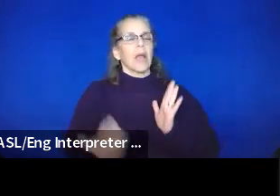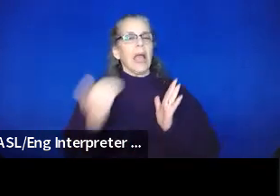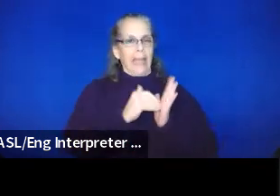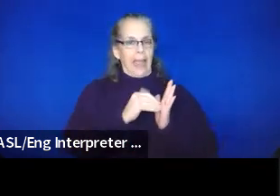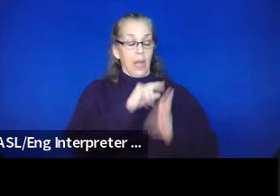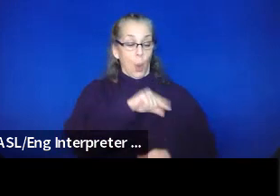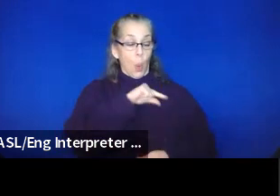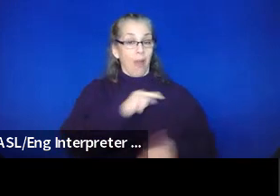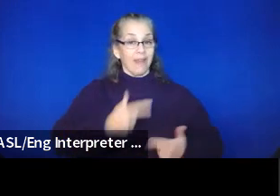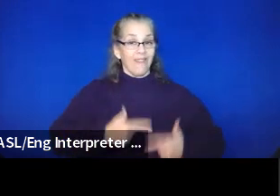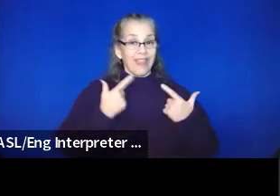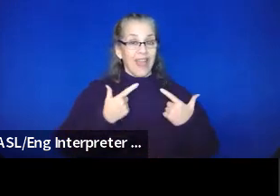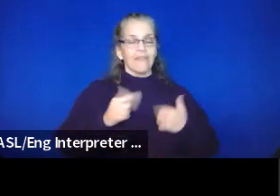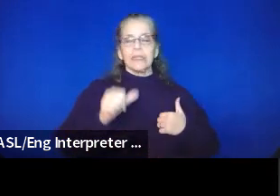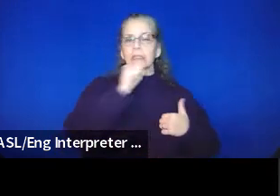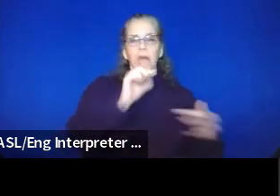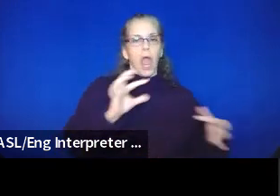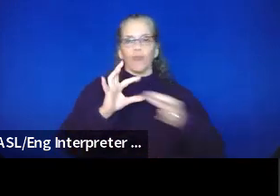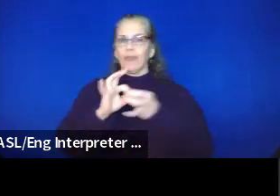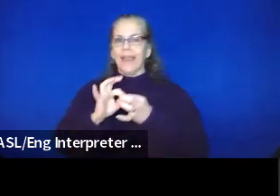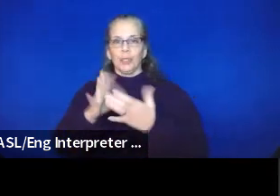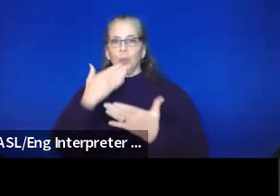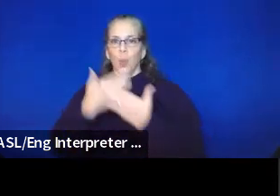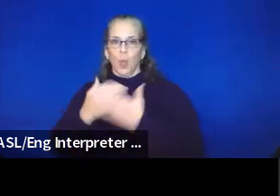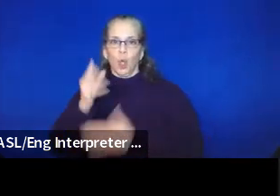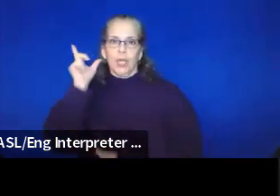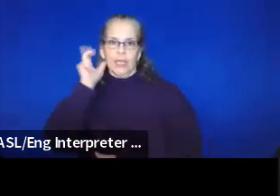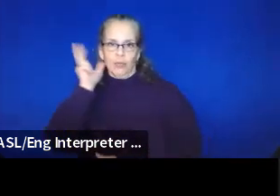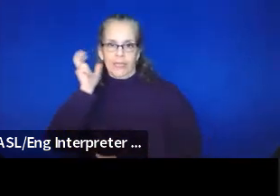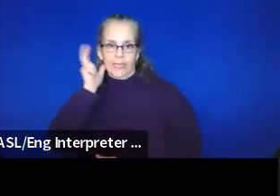life is not correlated with how well you hear speech with hearing aids or cochlear implants.